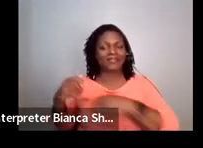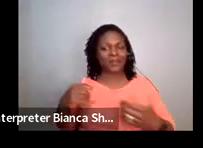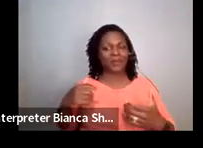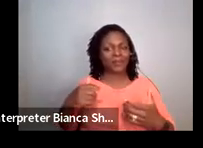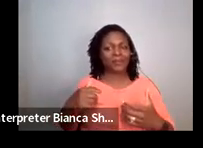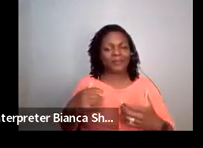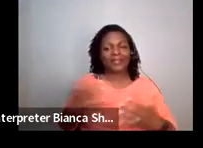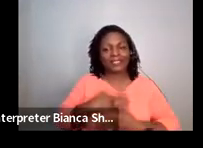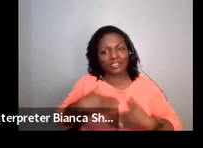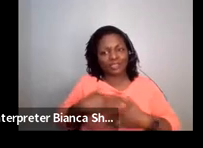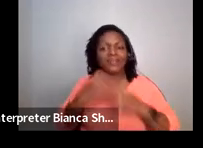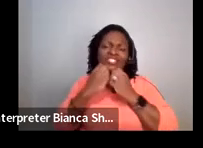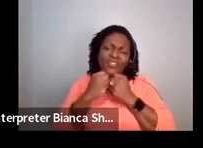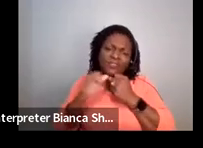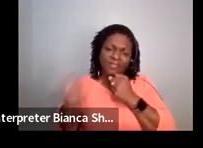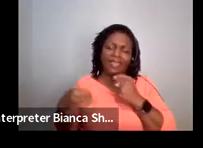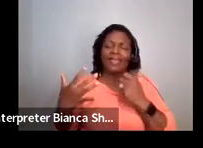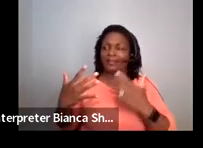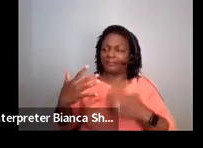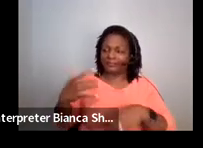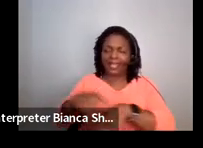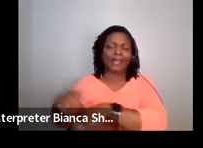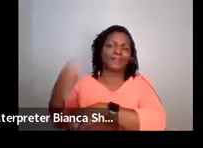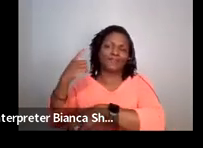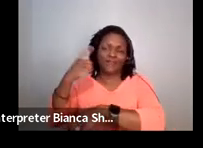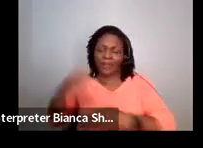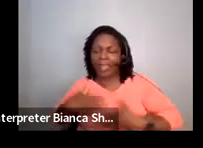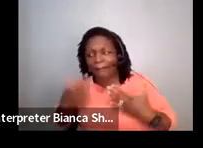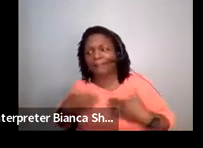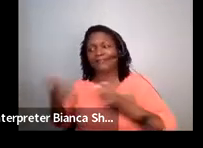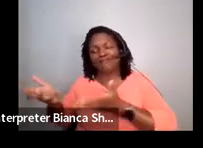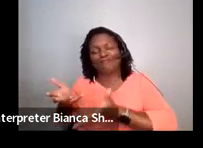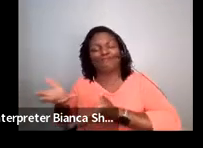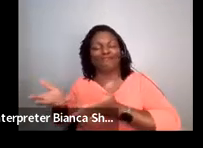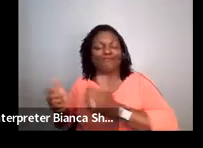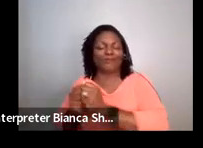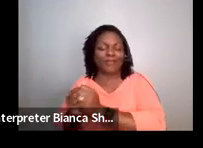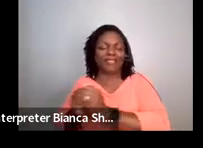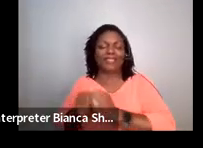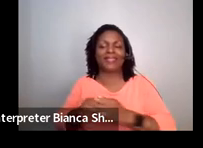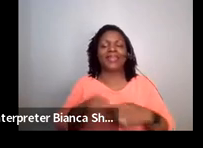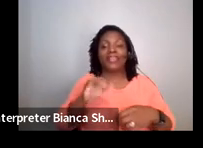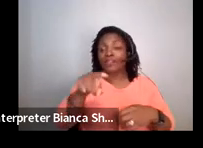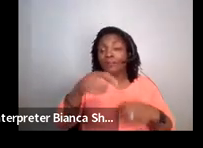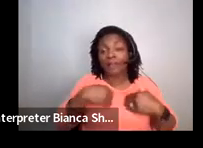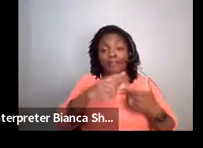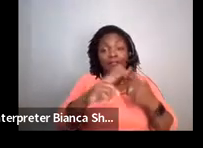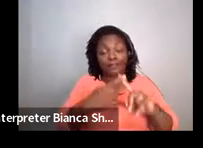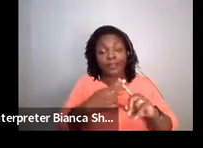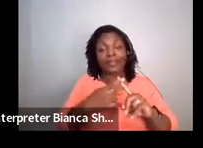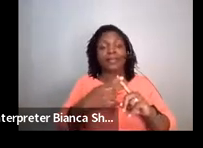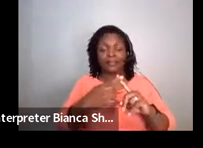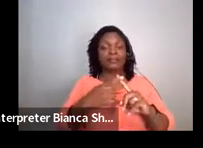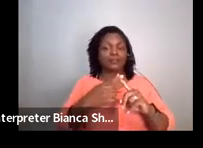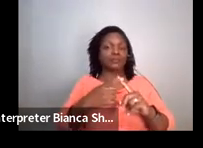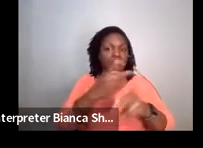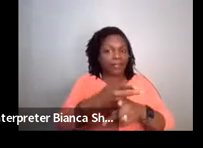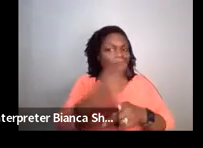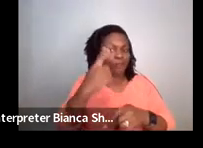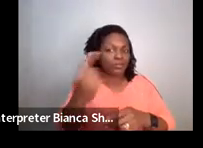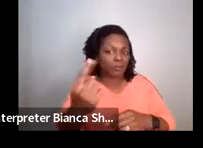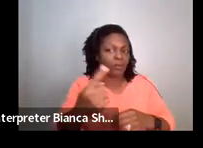That's a real important thing to do if you have a friend who's caregiving for a person with the mature Alzheimer's.